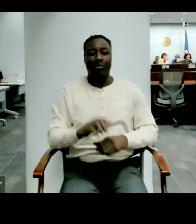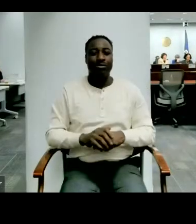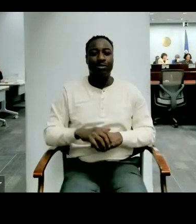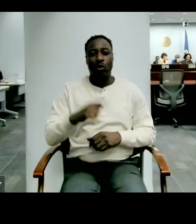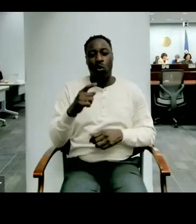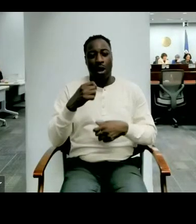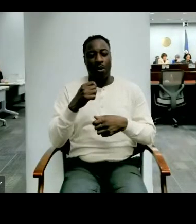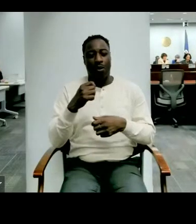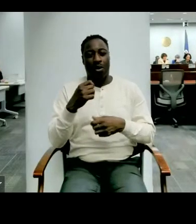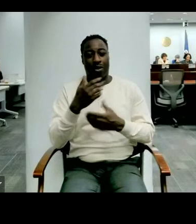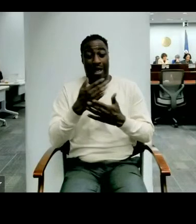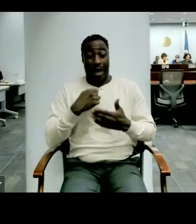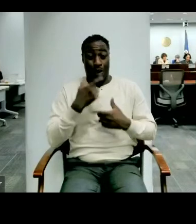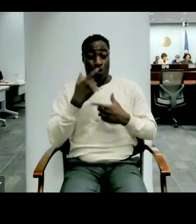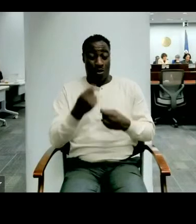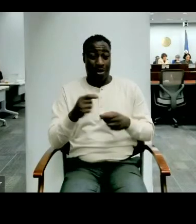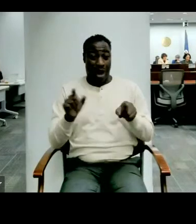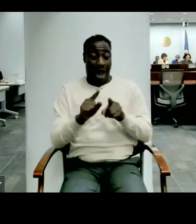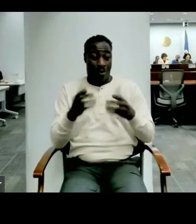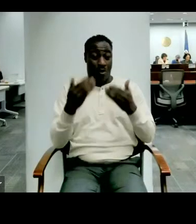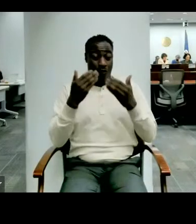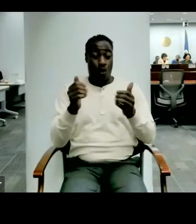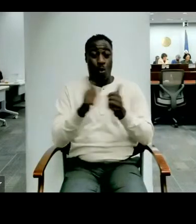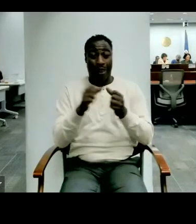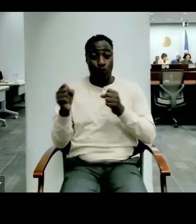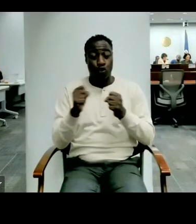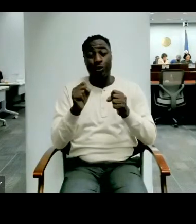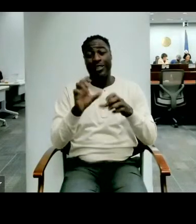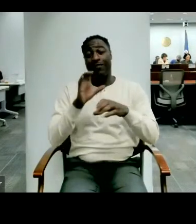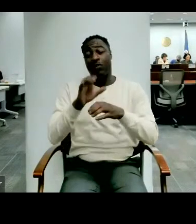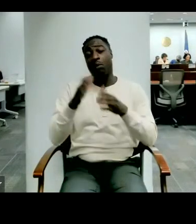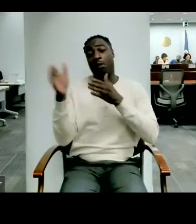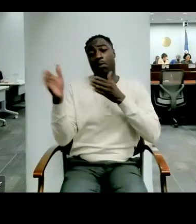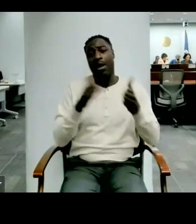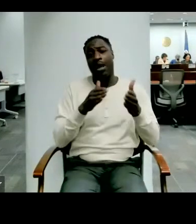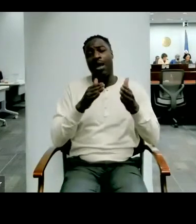as we move forward with strategic enforcement map is complex related